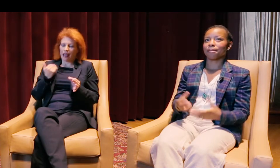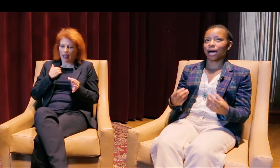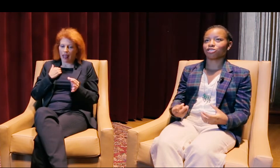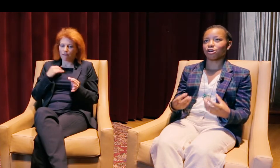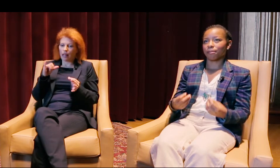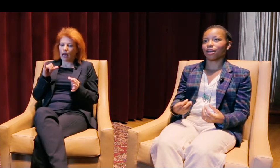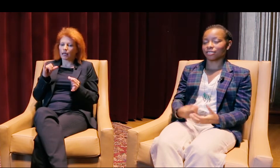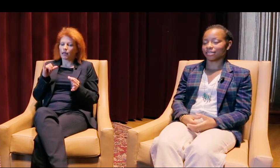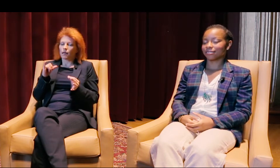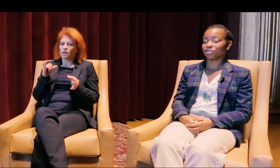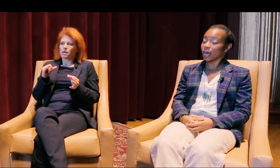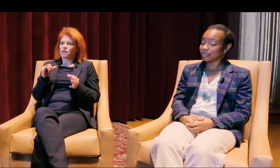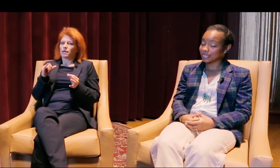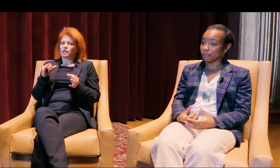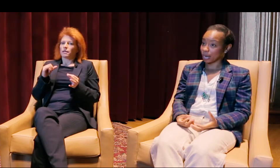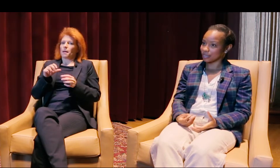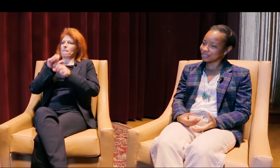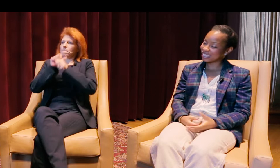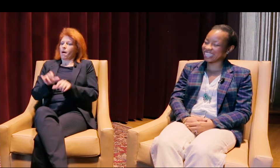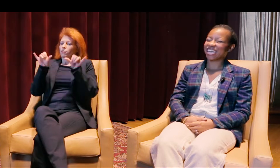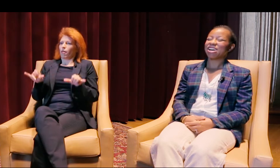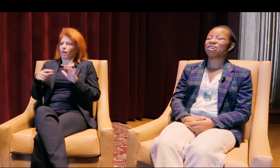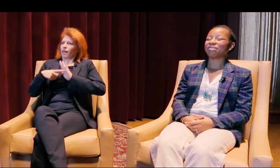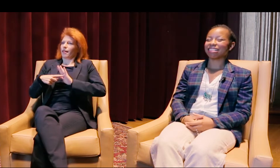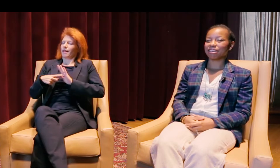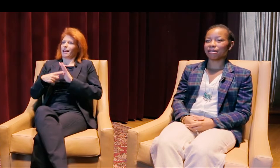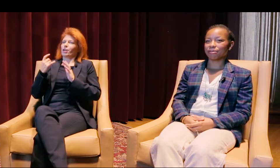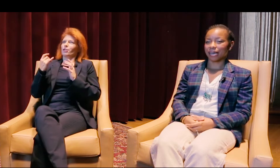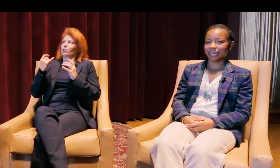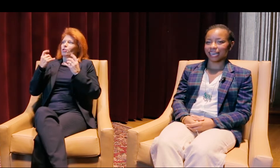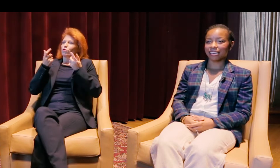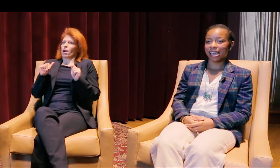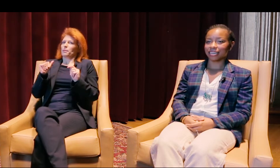I'd say a mantra or model to try and stay present within my day